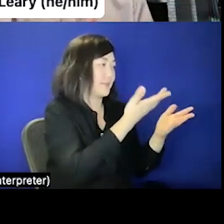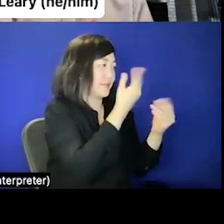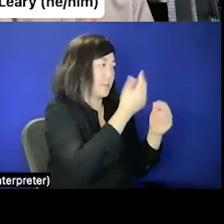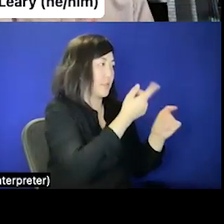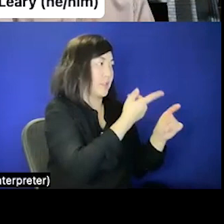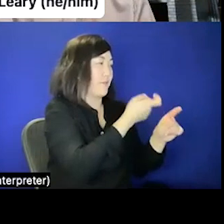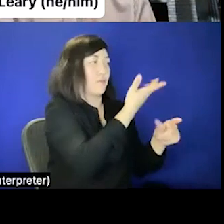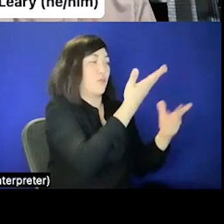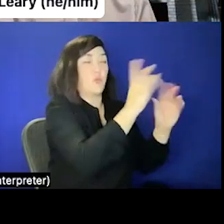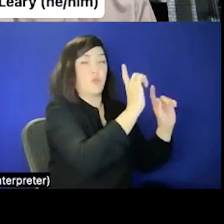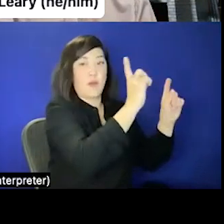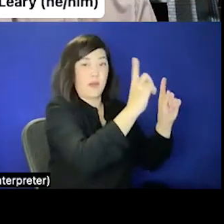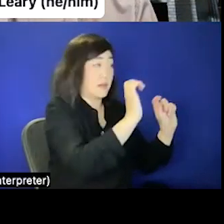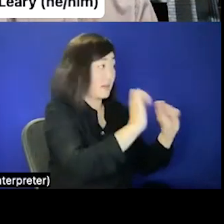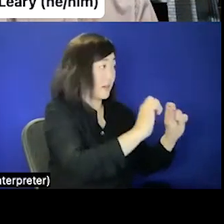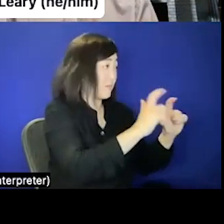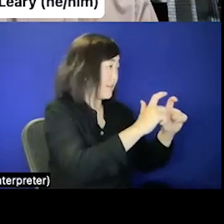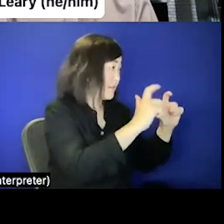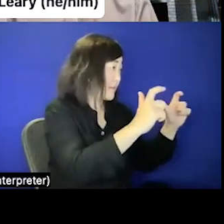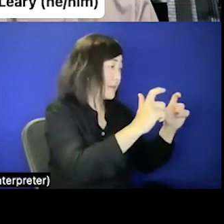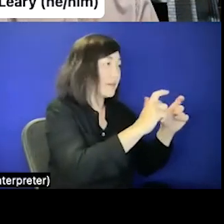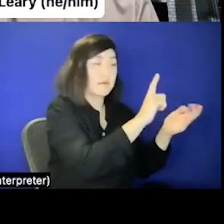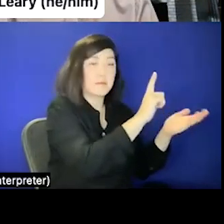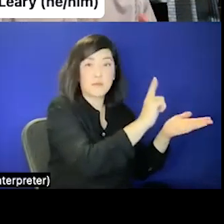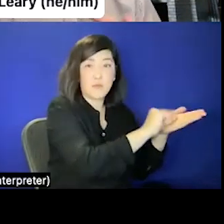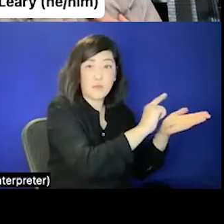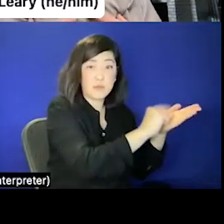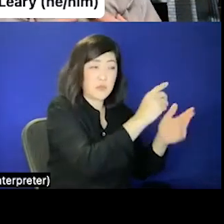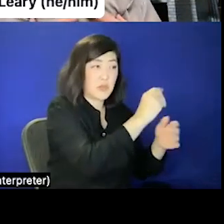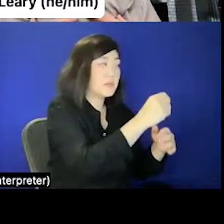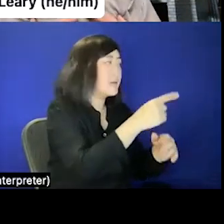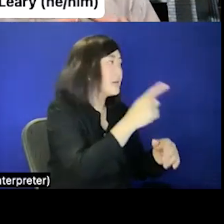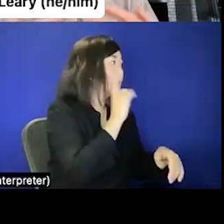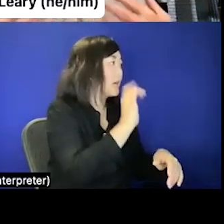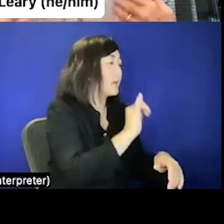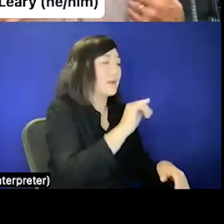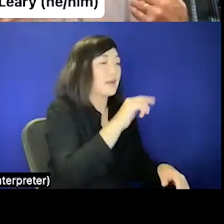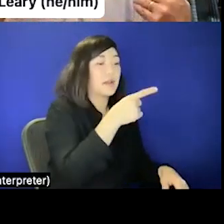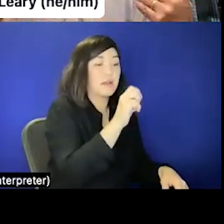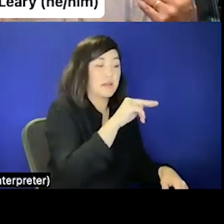so a large publisher like Penguin Random House or HarperCollins might be its own repository.